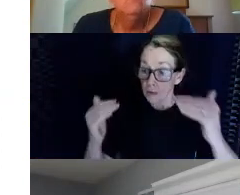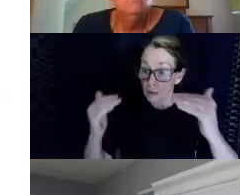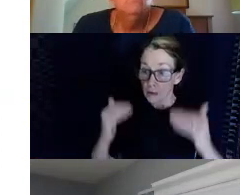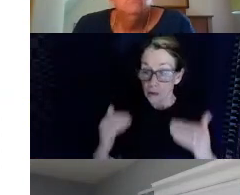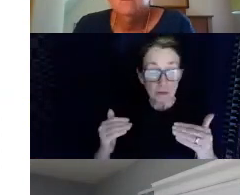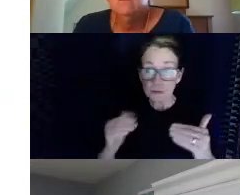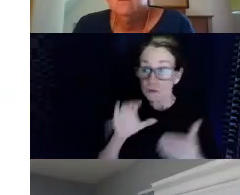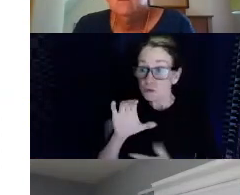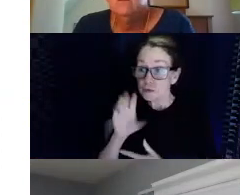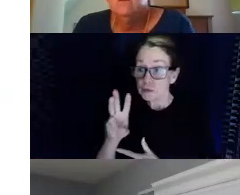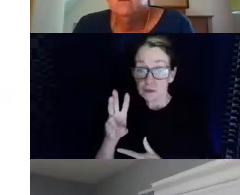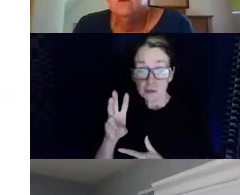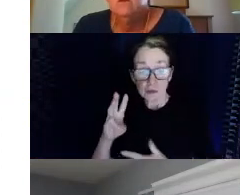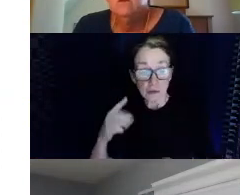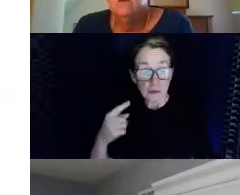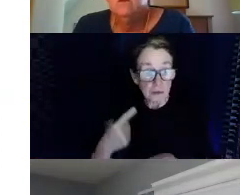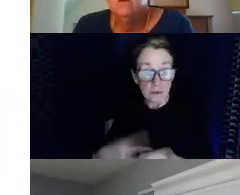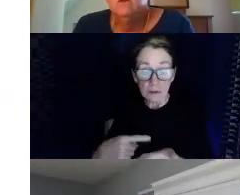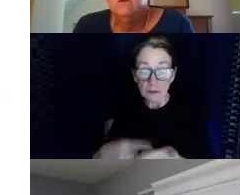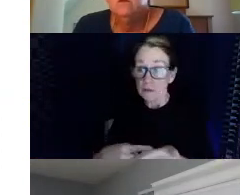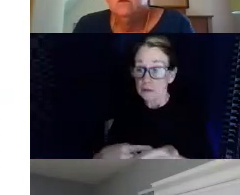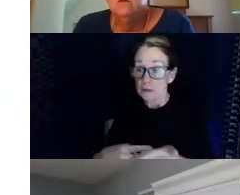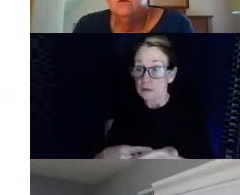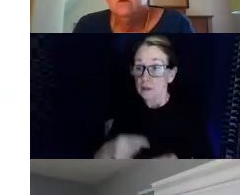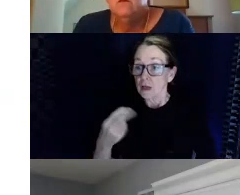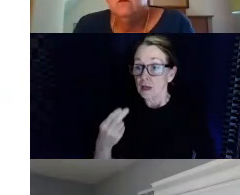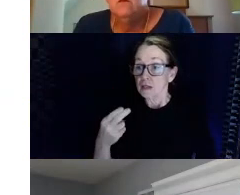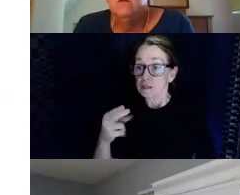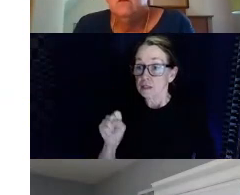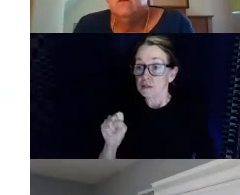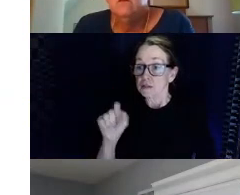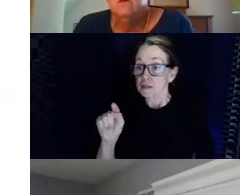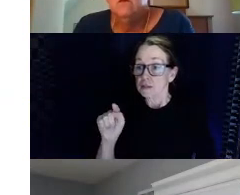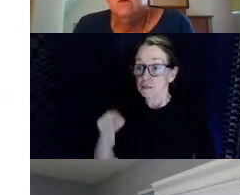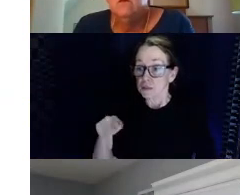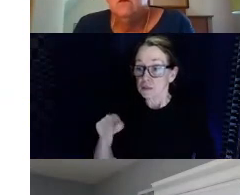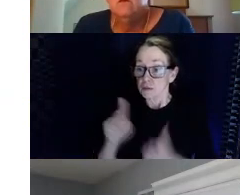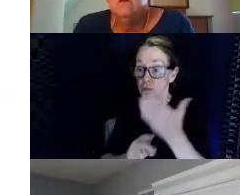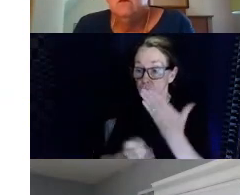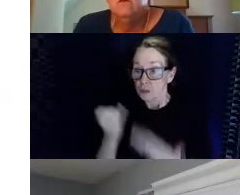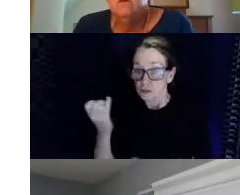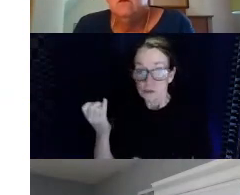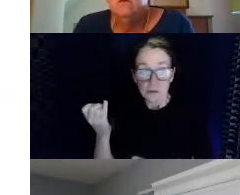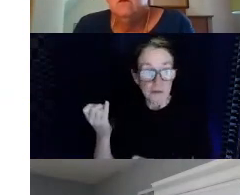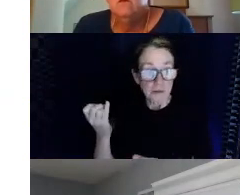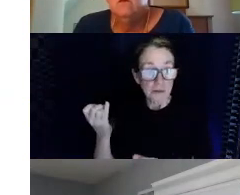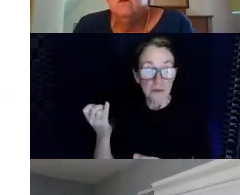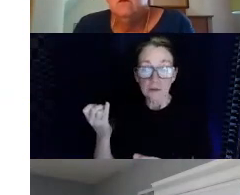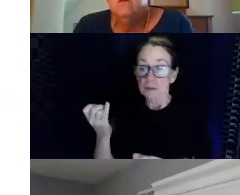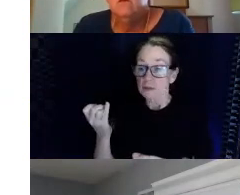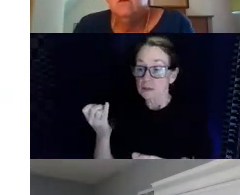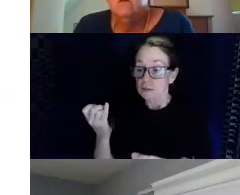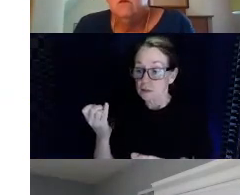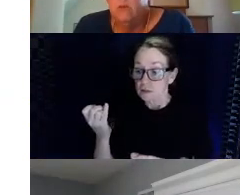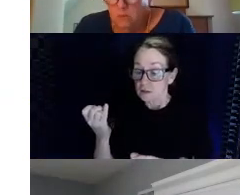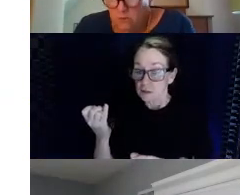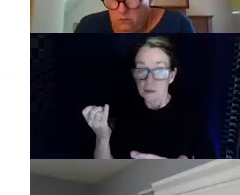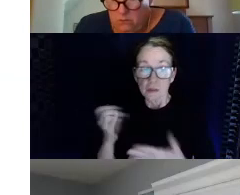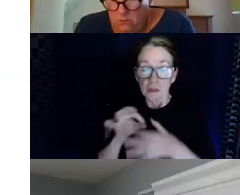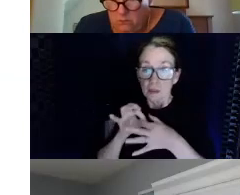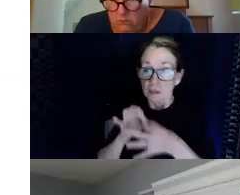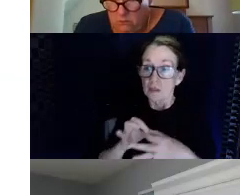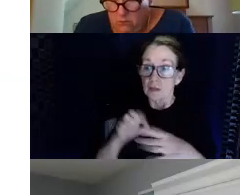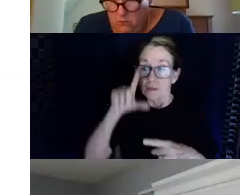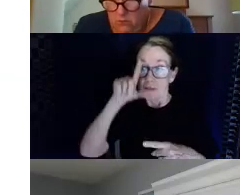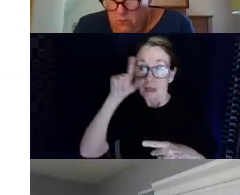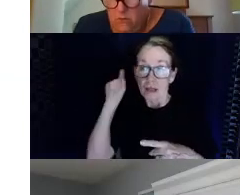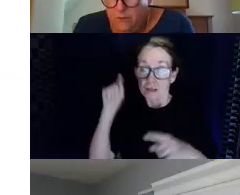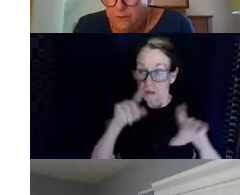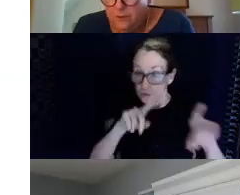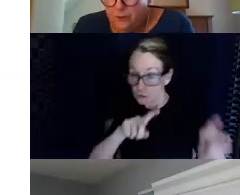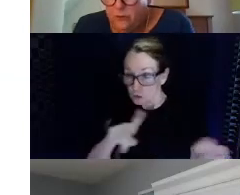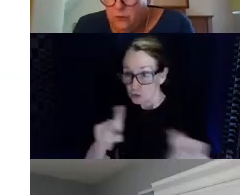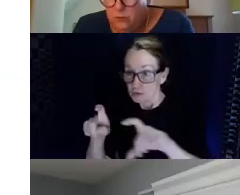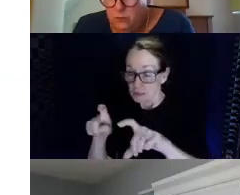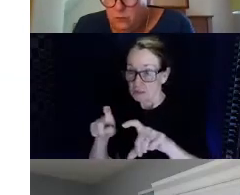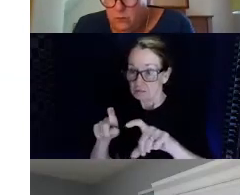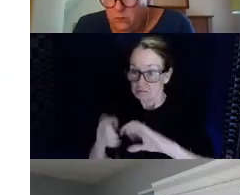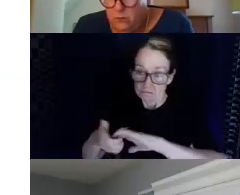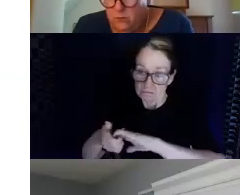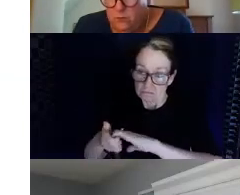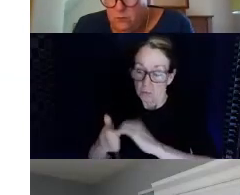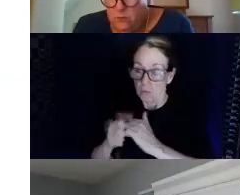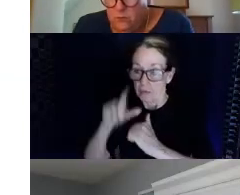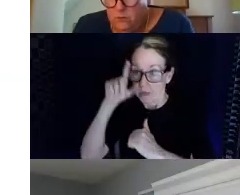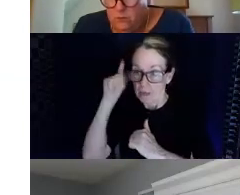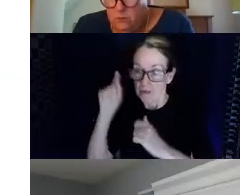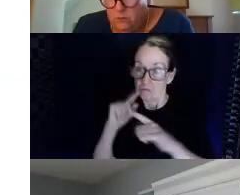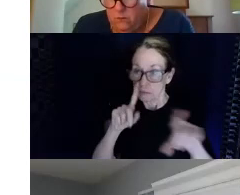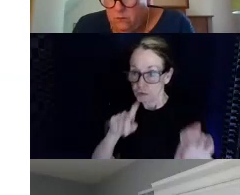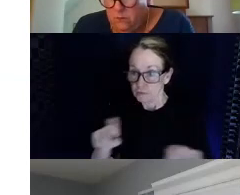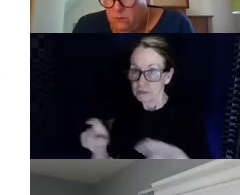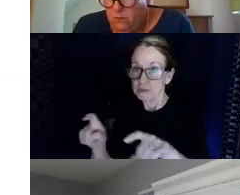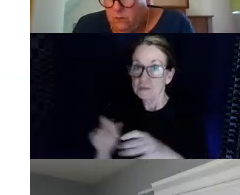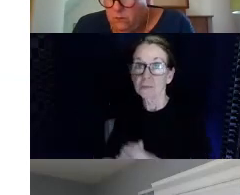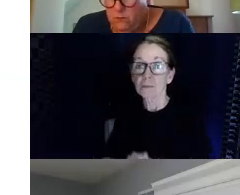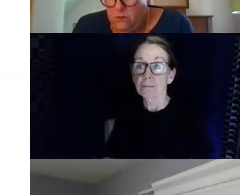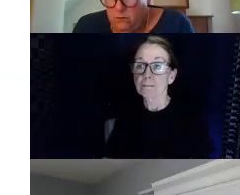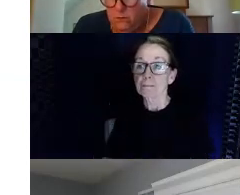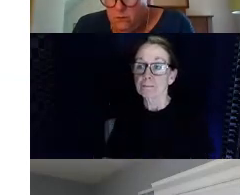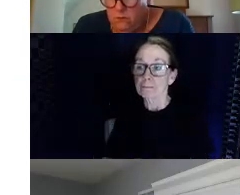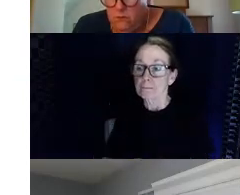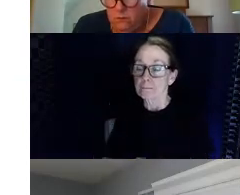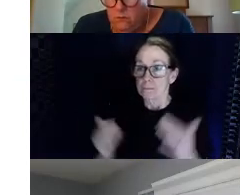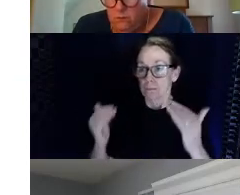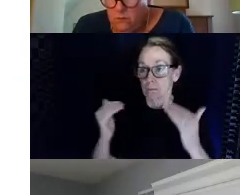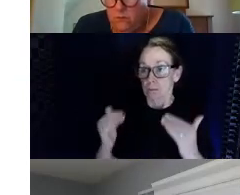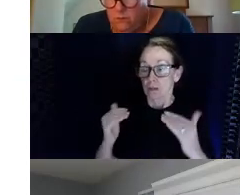ALL RIGHT. THANK YOU.